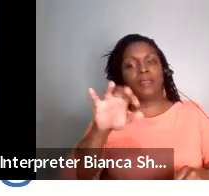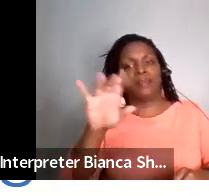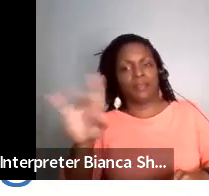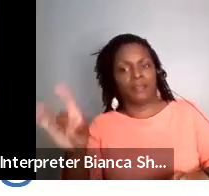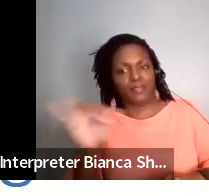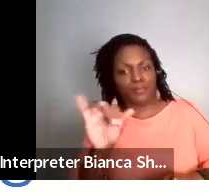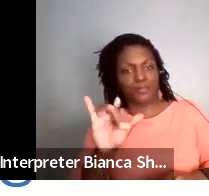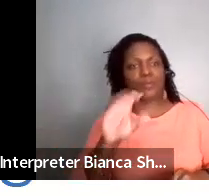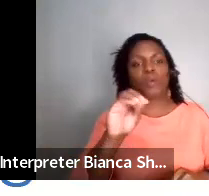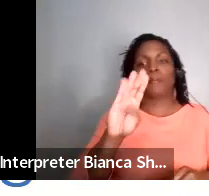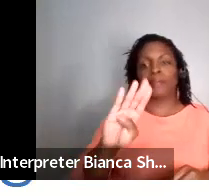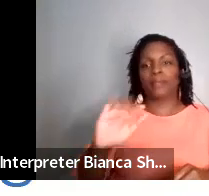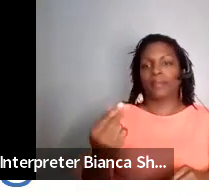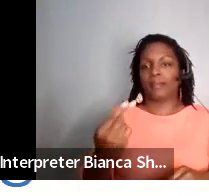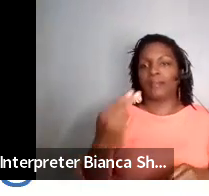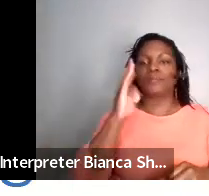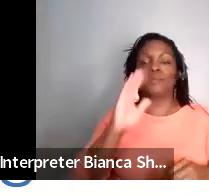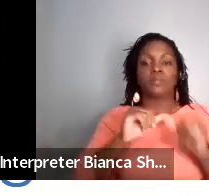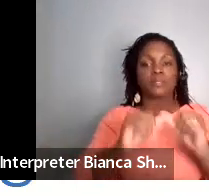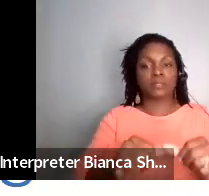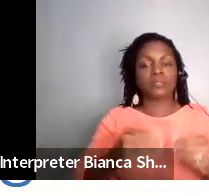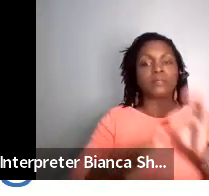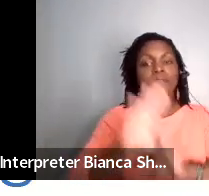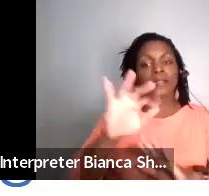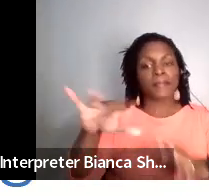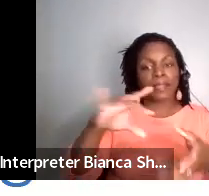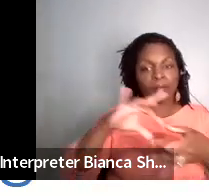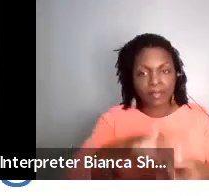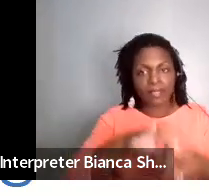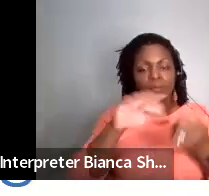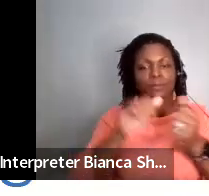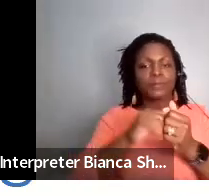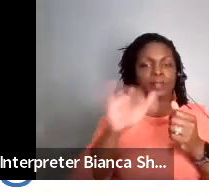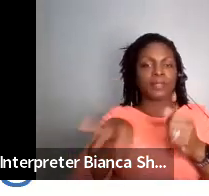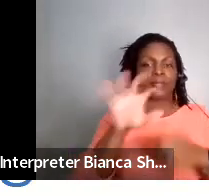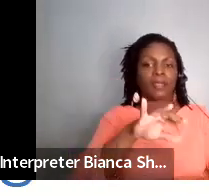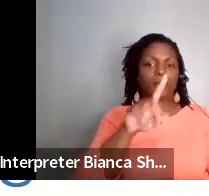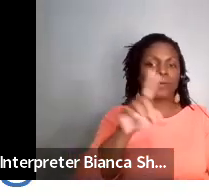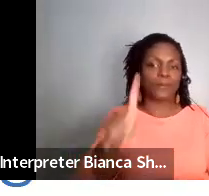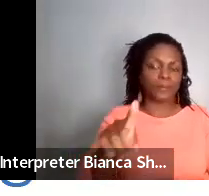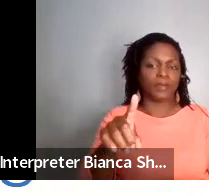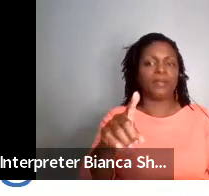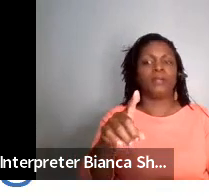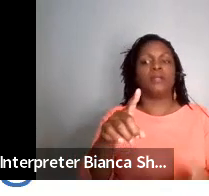8, will we? will continue to develop relationships with 9 1 one dispatch centers and the crisis call centers in Louisiana.